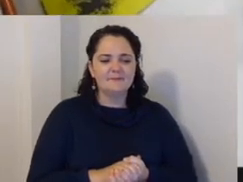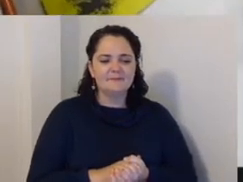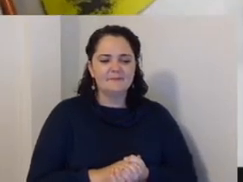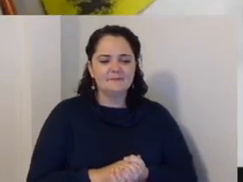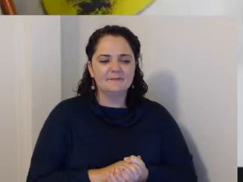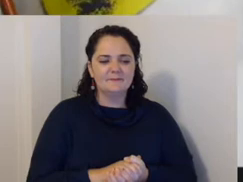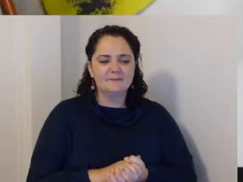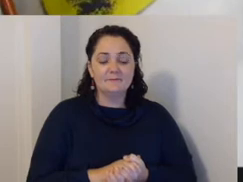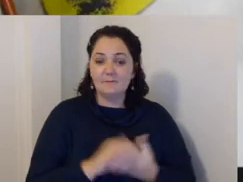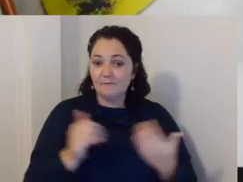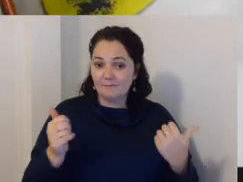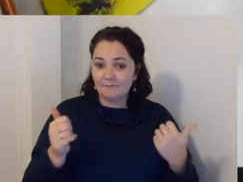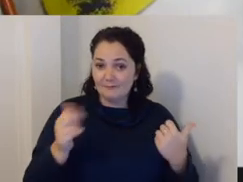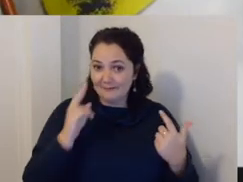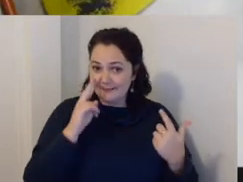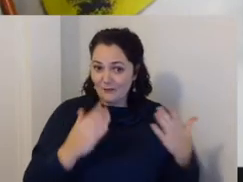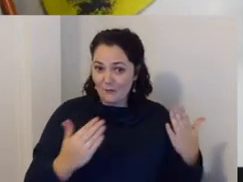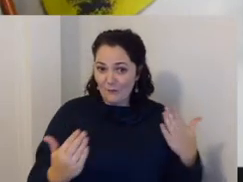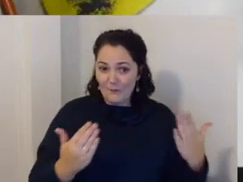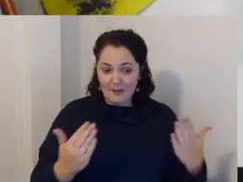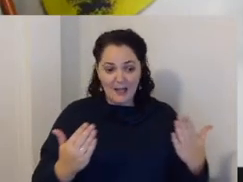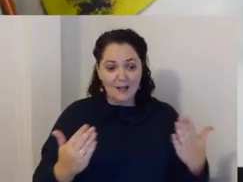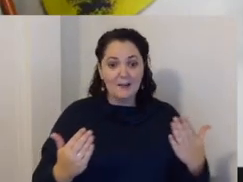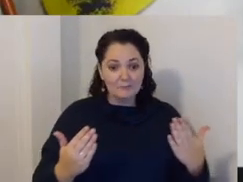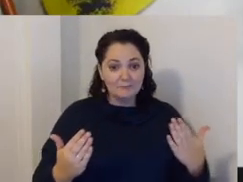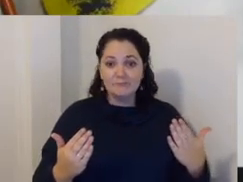really see the screen from here but how's that? Is that coming through alright over there? Yeah